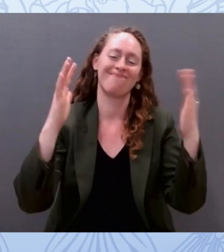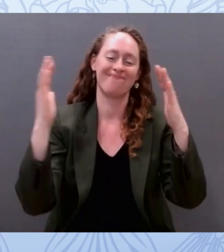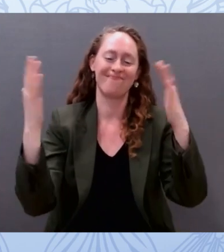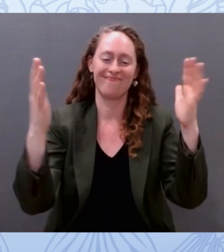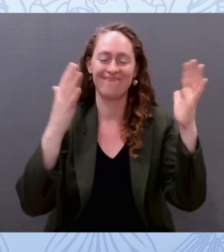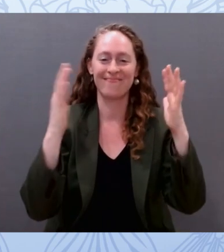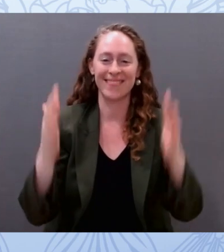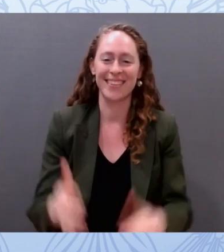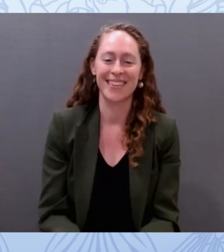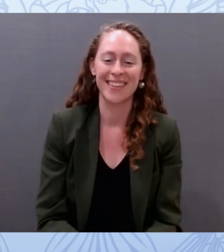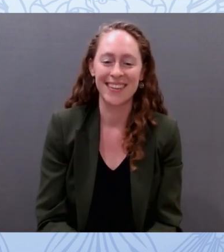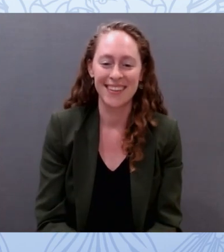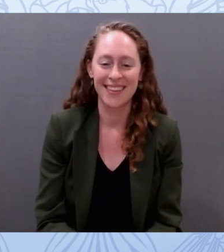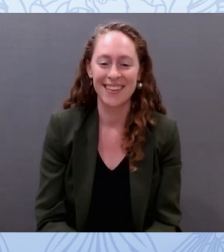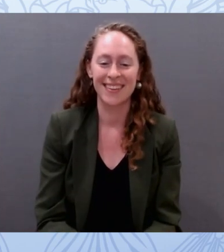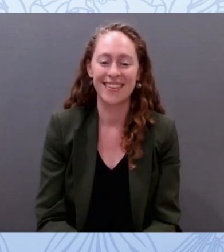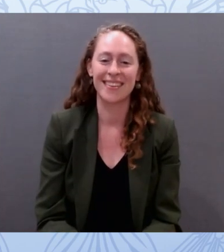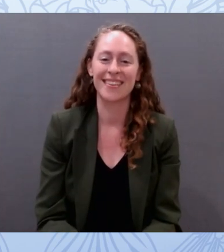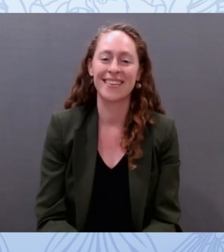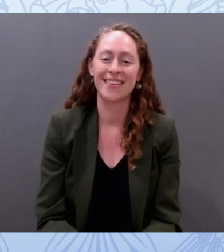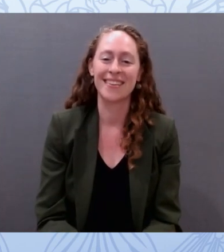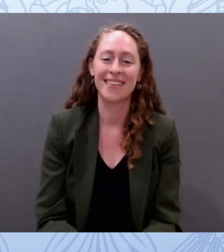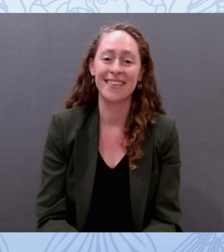Military families? Could you please stand?